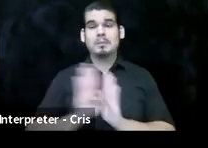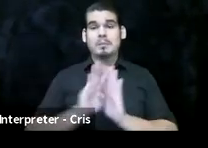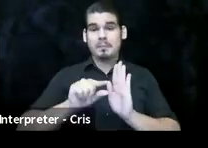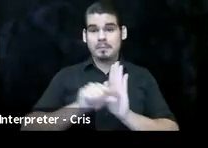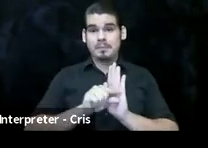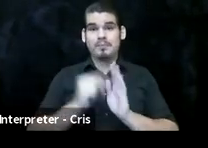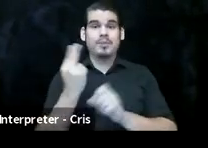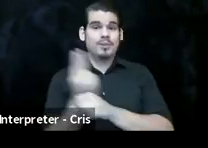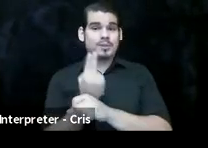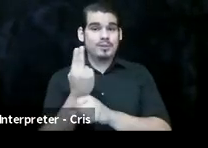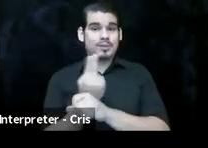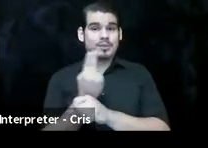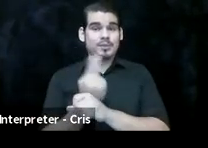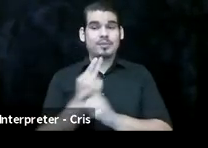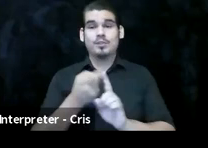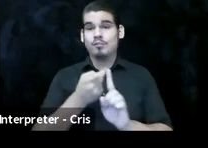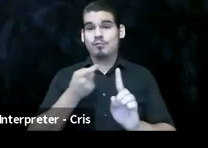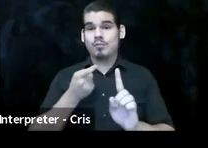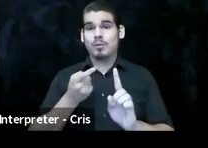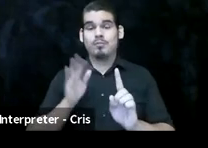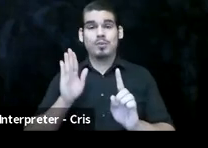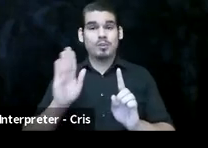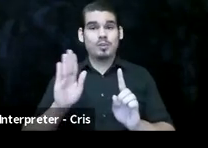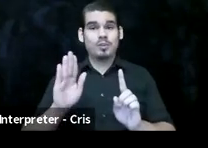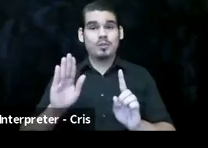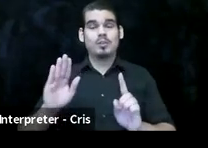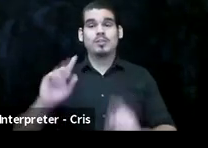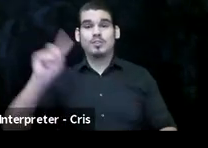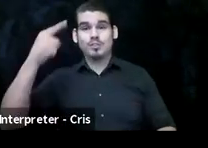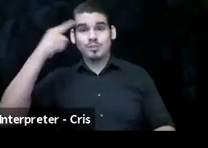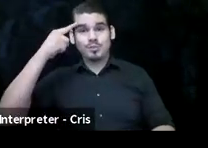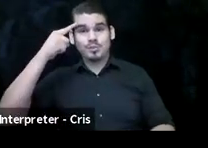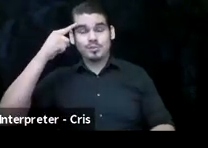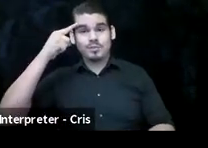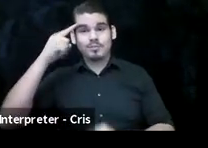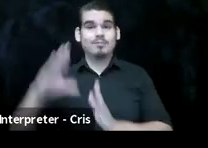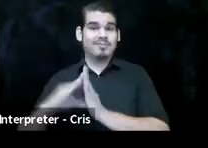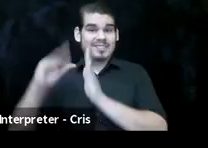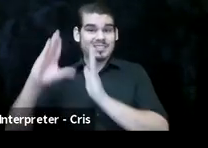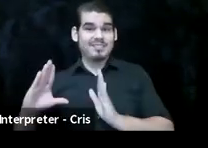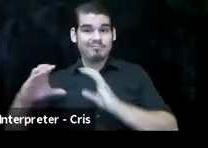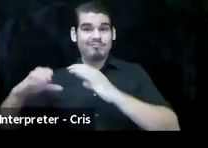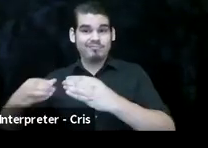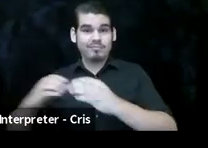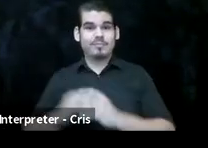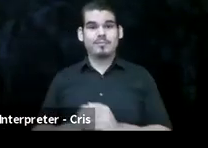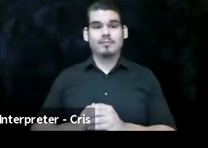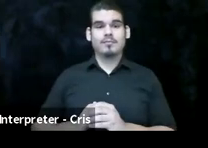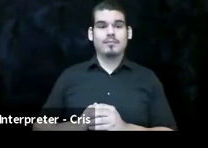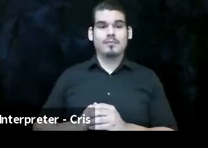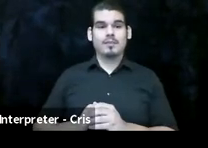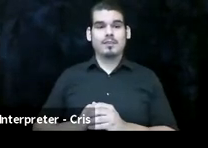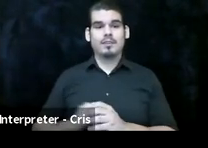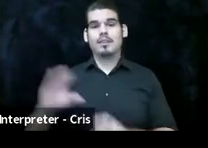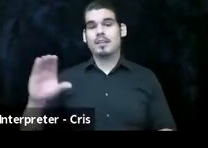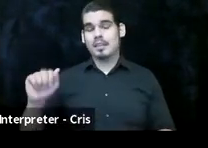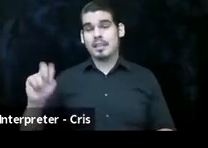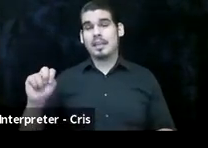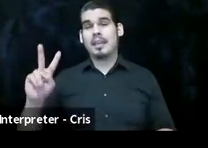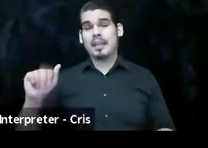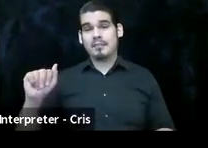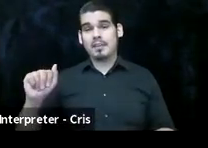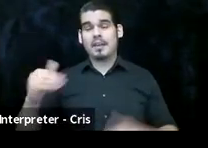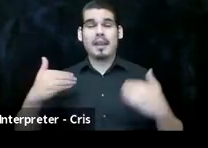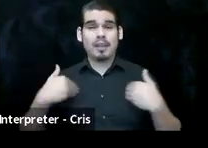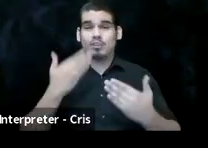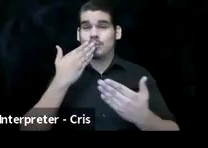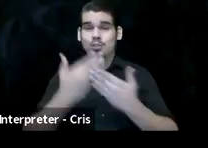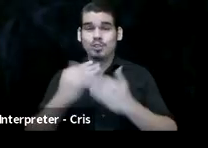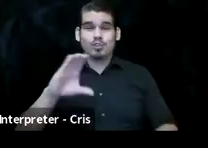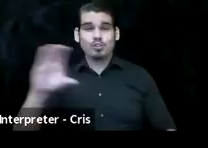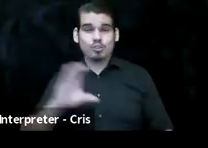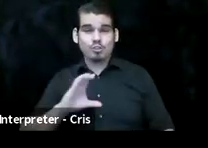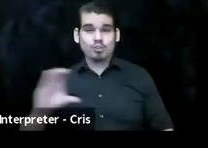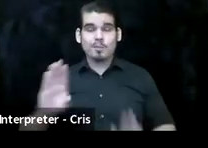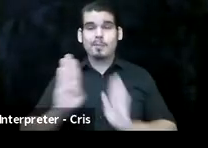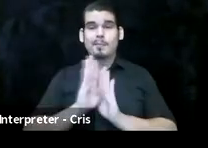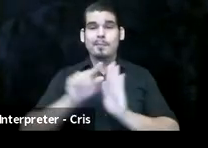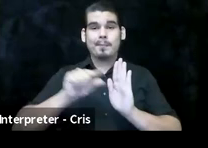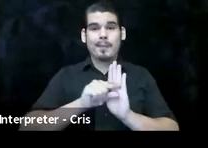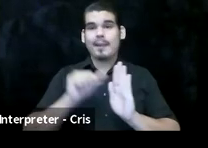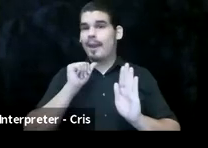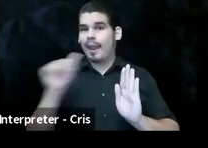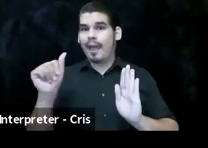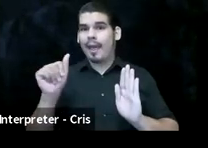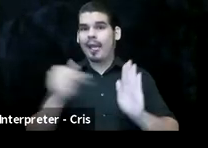Gerardo Chavez, RAD IX: provided by maybe your student by association or you can go to combat combat has really great soon backgrounds, but make sure that it's being sensitive to go around you know being hateful or negative.